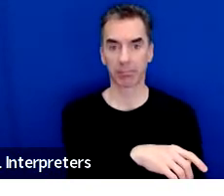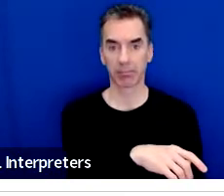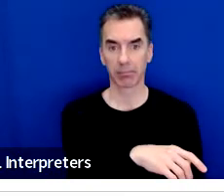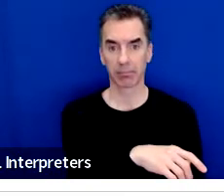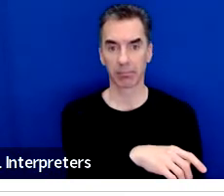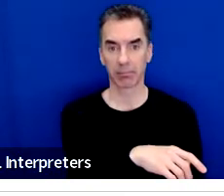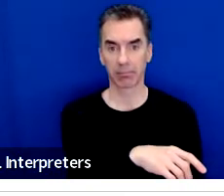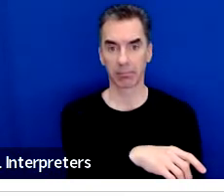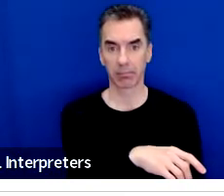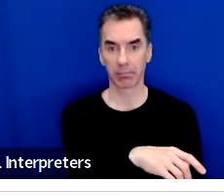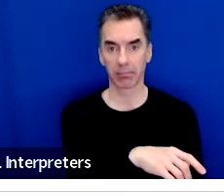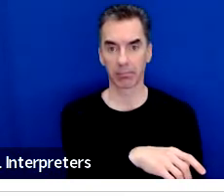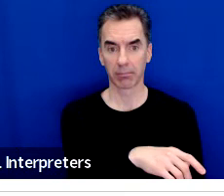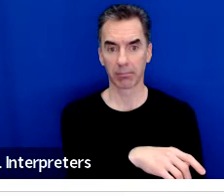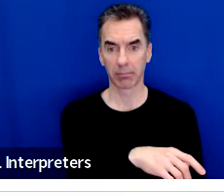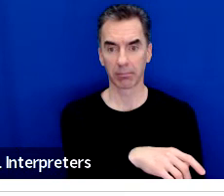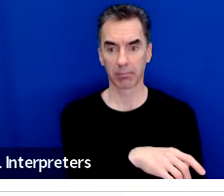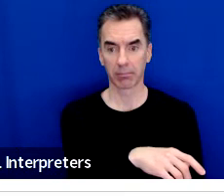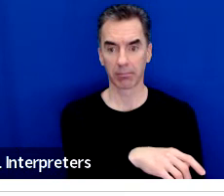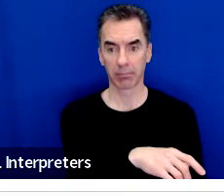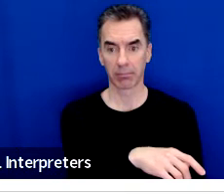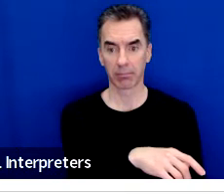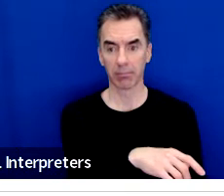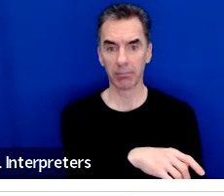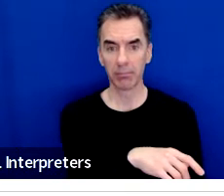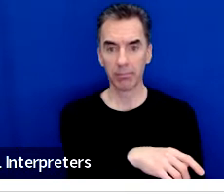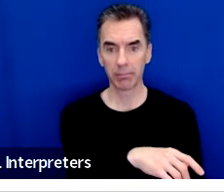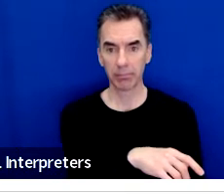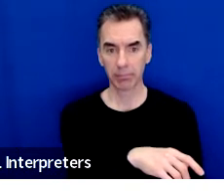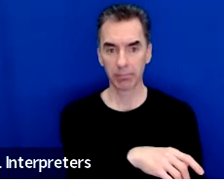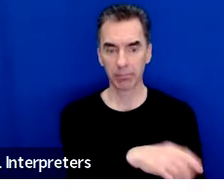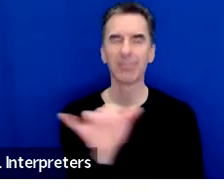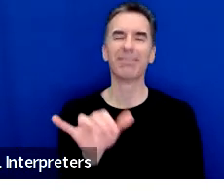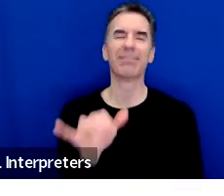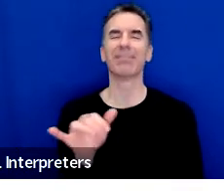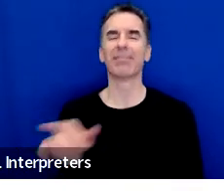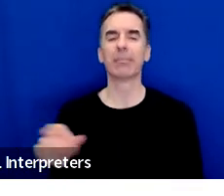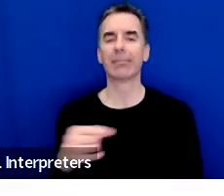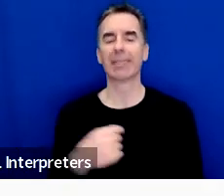Sorry. Yeah, yeah. It doesn't recognize me as a student. So